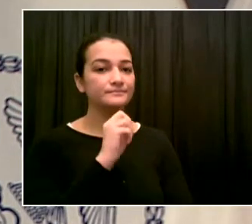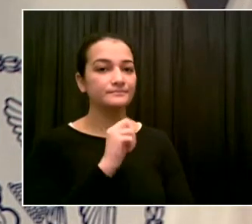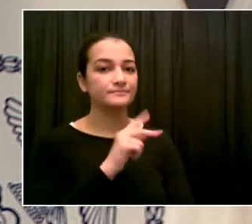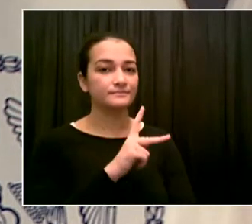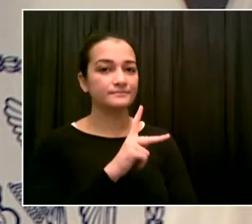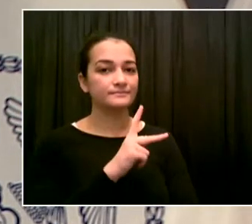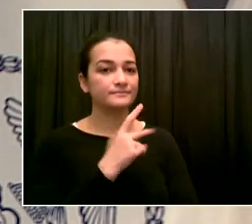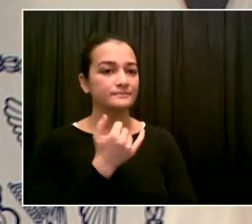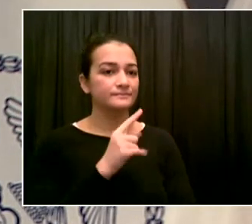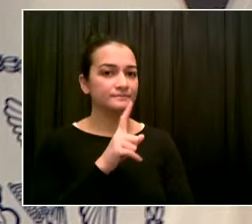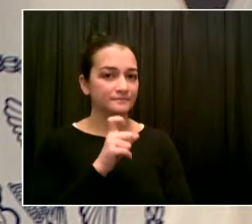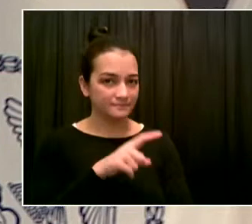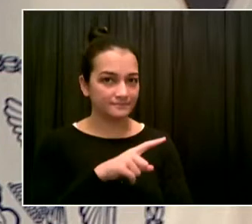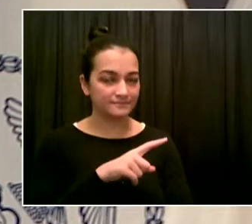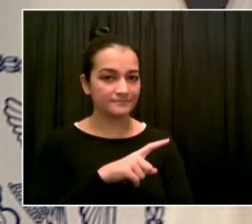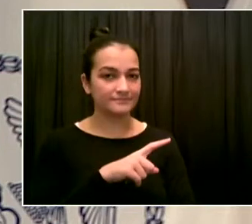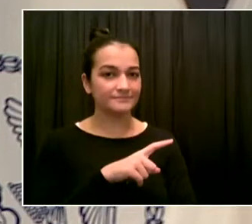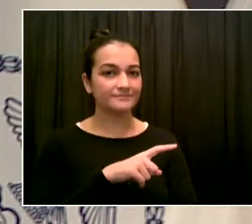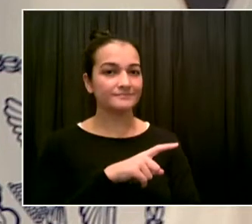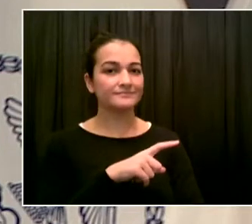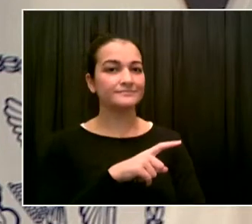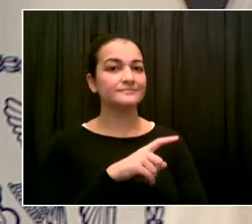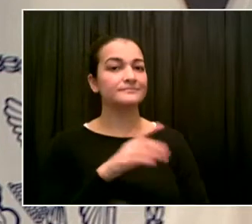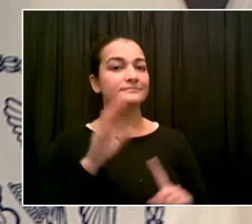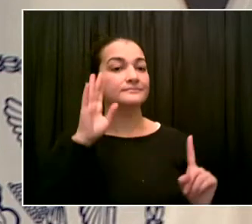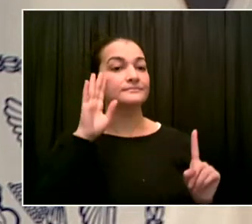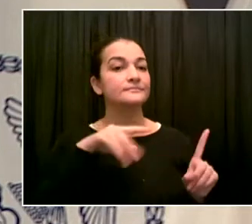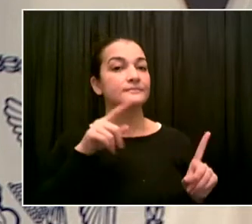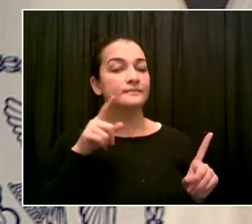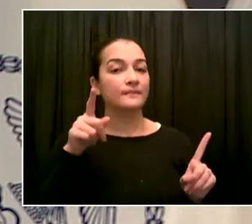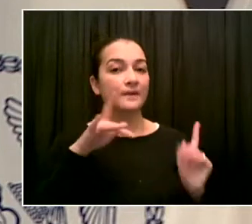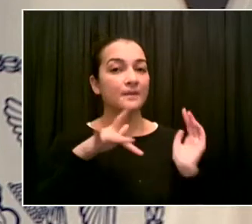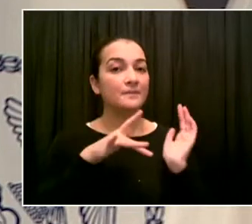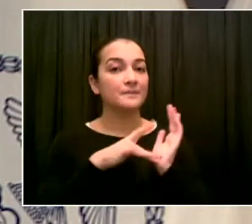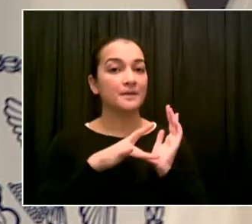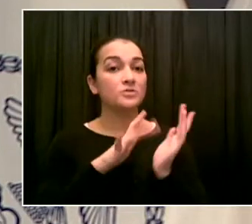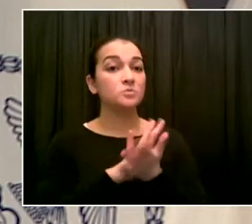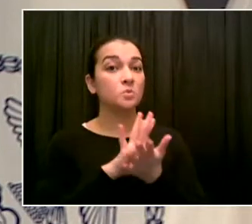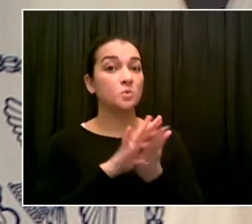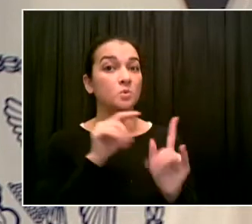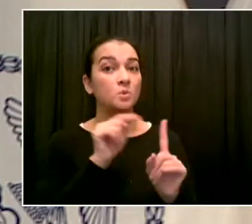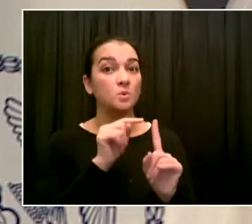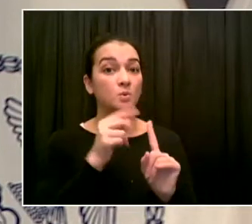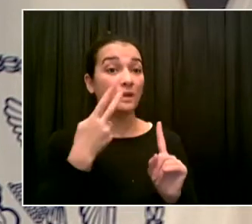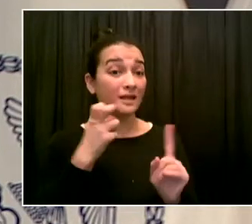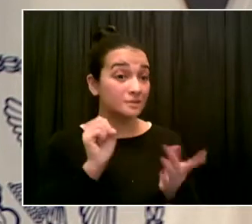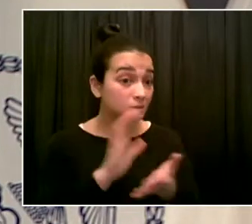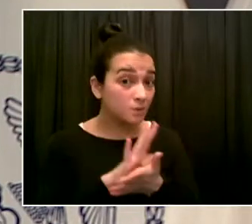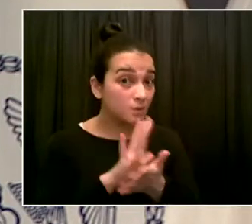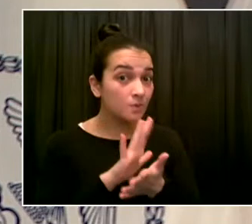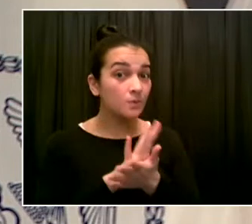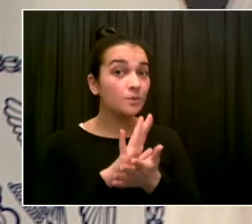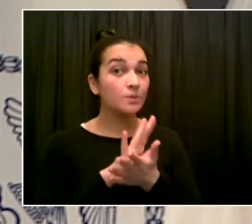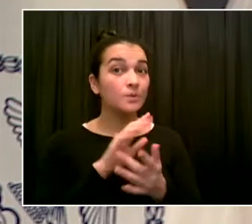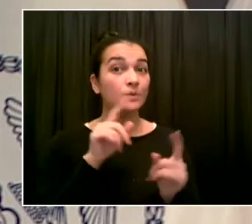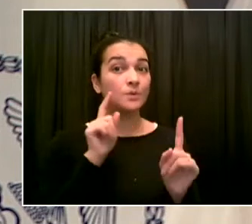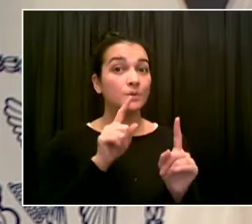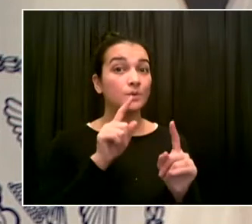TO ASK IF YOU COULD GIVE US SOME SENSE OF THE TIMING FOR THE ANNOUNCEMENT ON THE MIDDLE